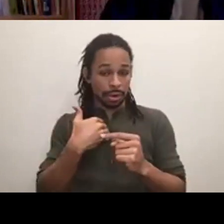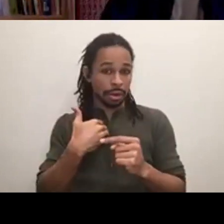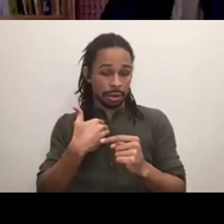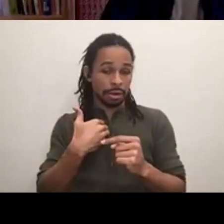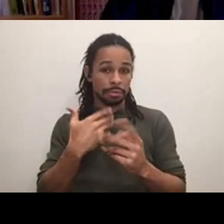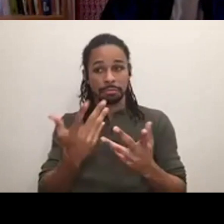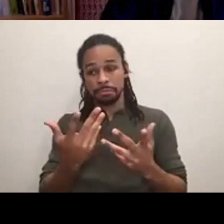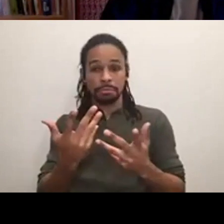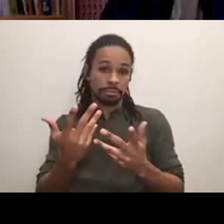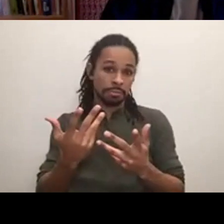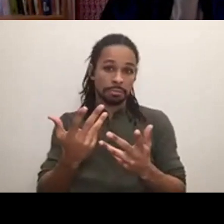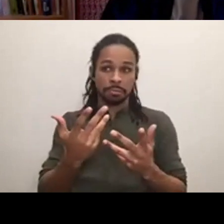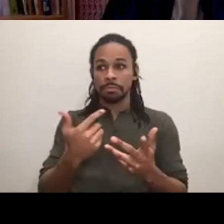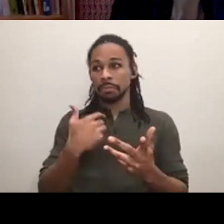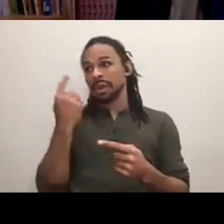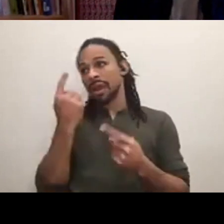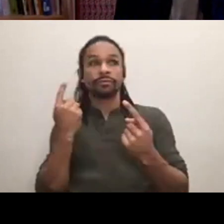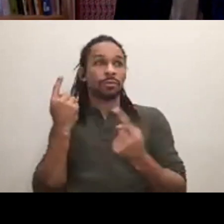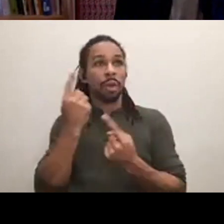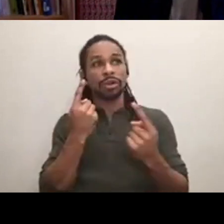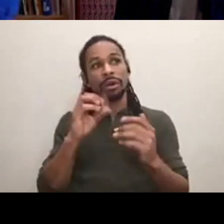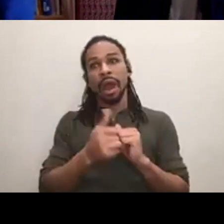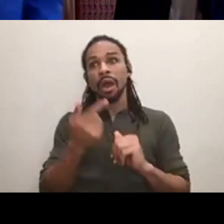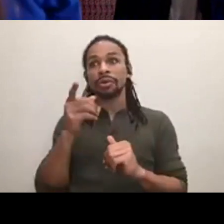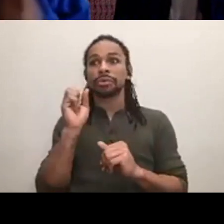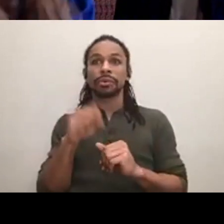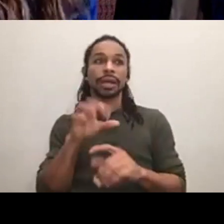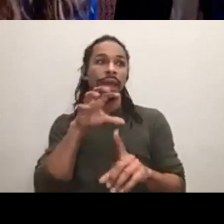Acostado" which contains visual descriptions throughout in both Spanish and English. That’s